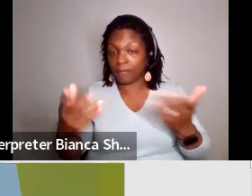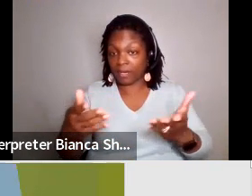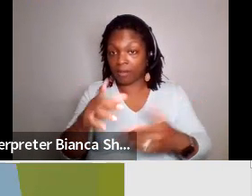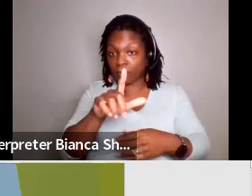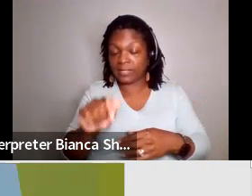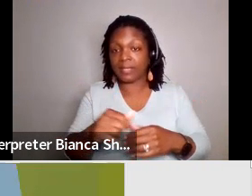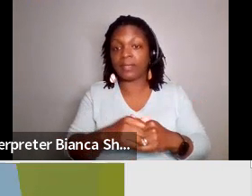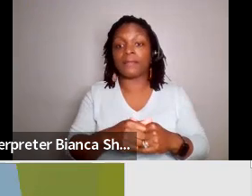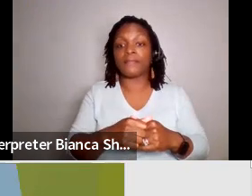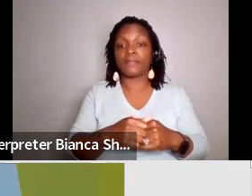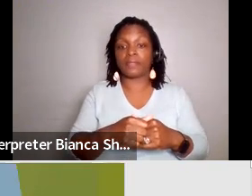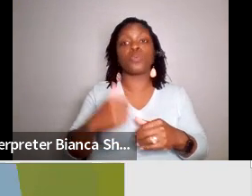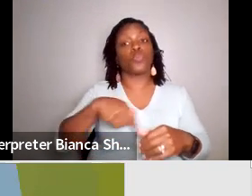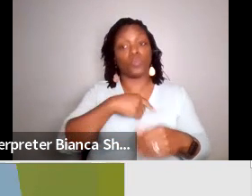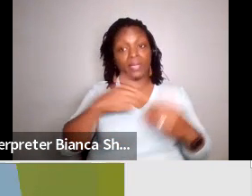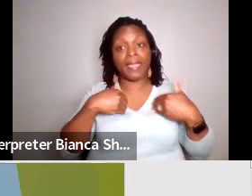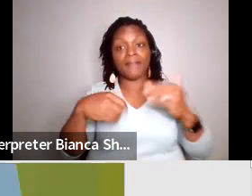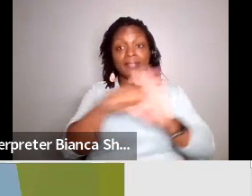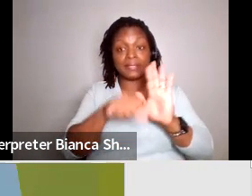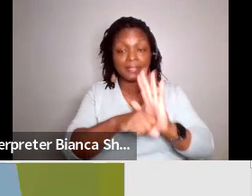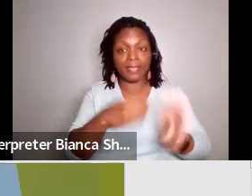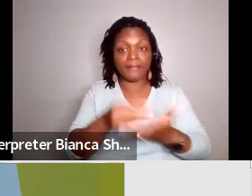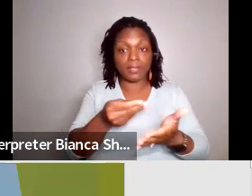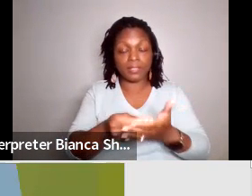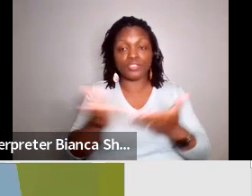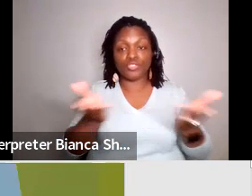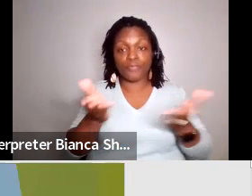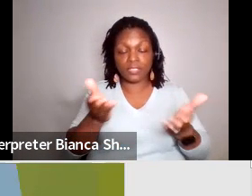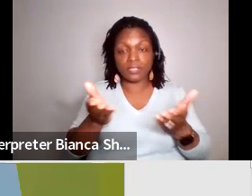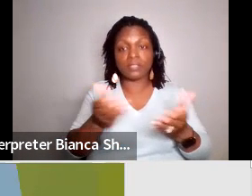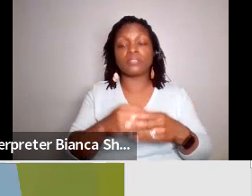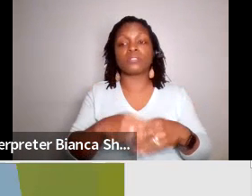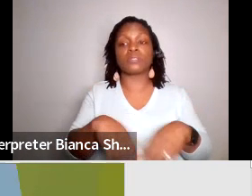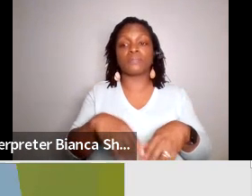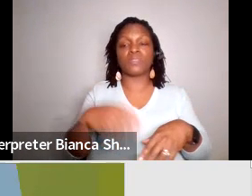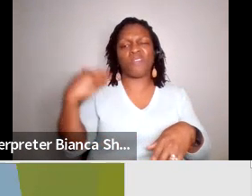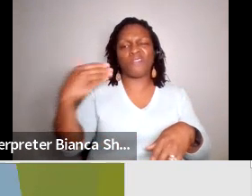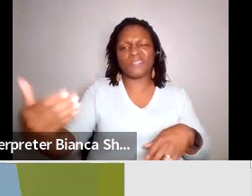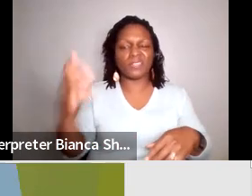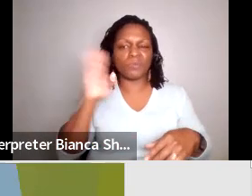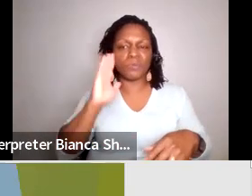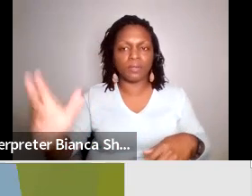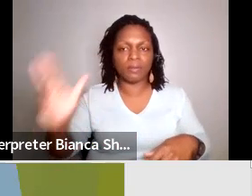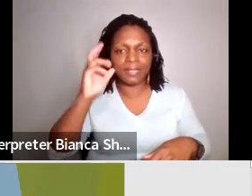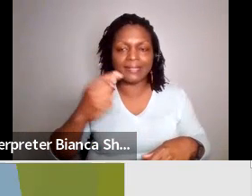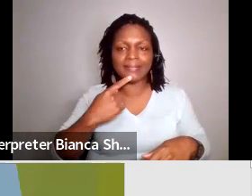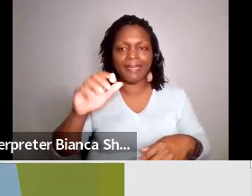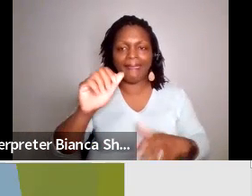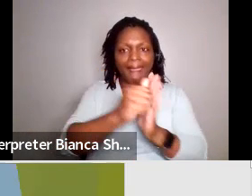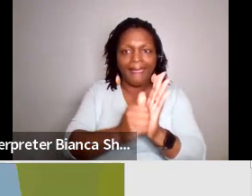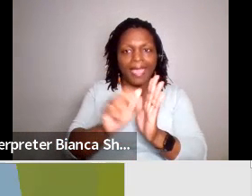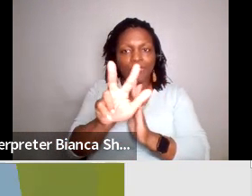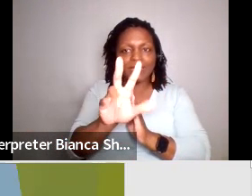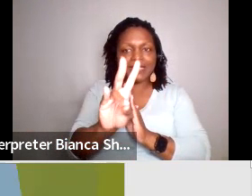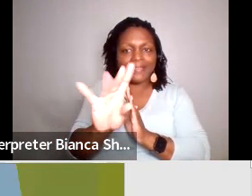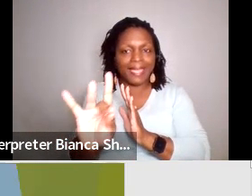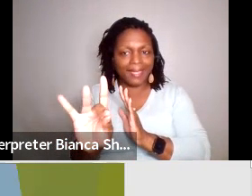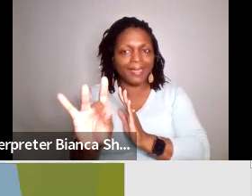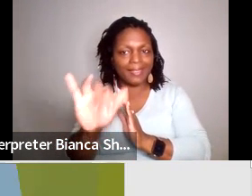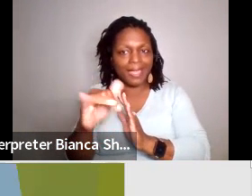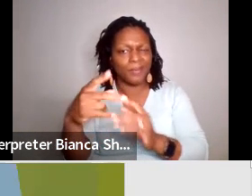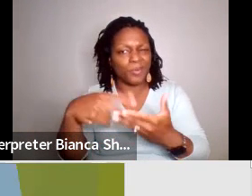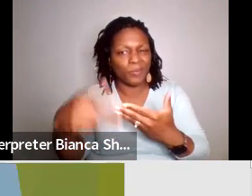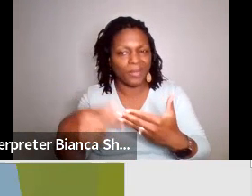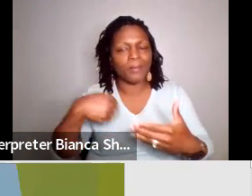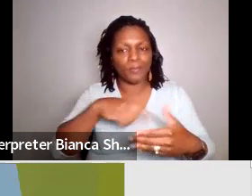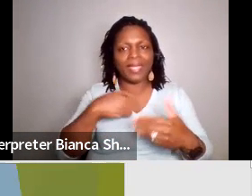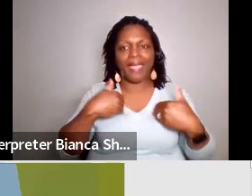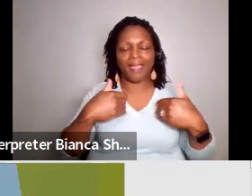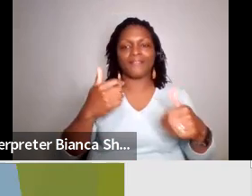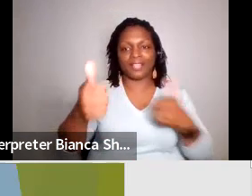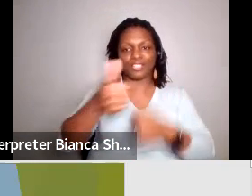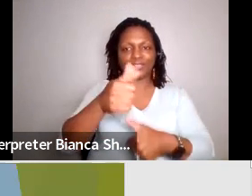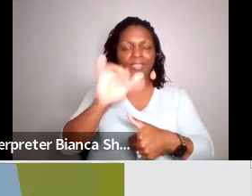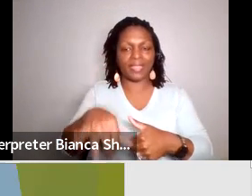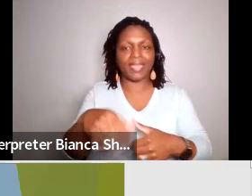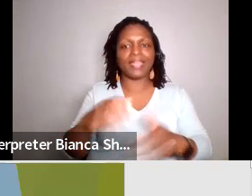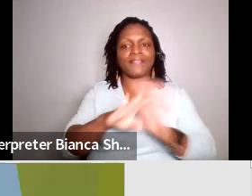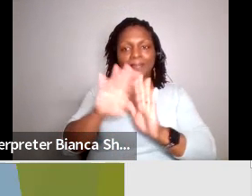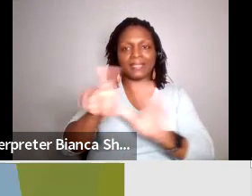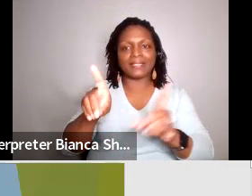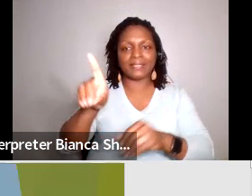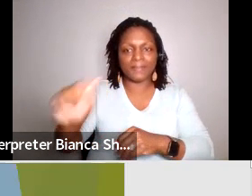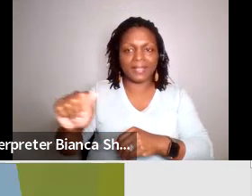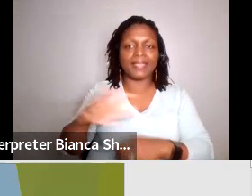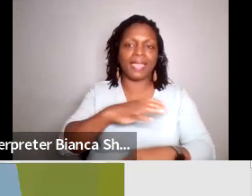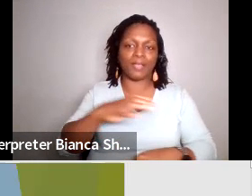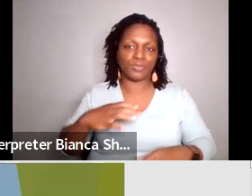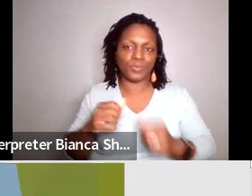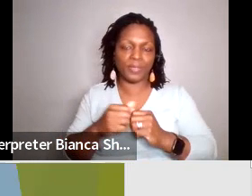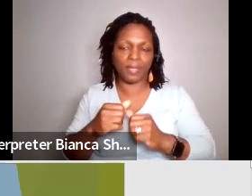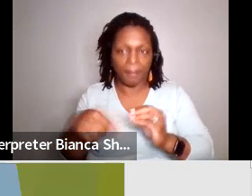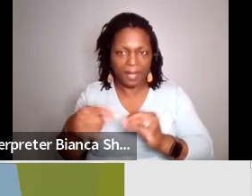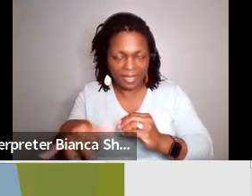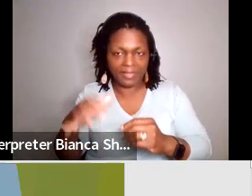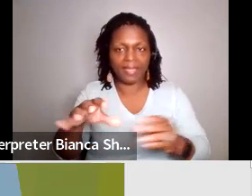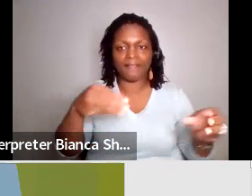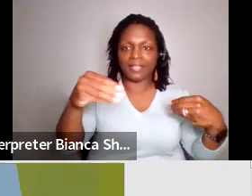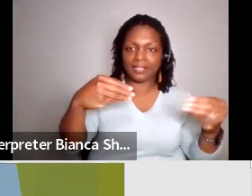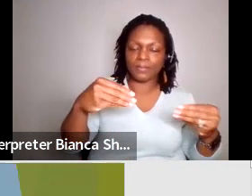We Do you have state Funded Services you'll often hear them referred to as act 3 78 programs that we work with the Developmental Disabilities Council on that is the flexible family fund program and the